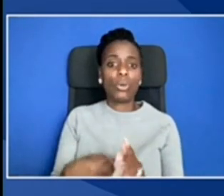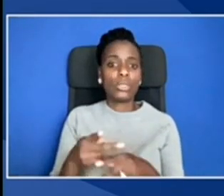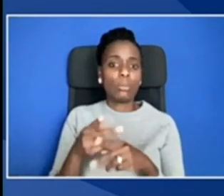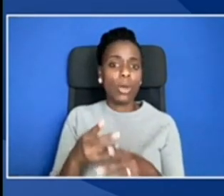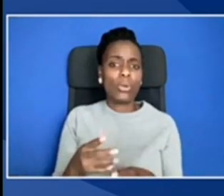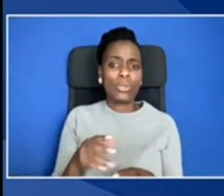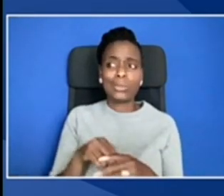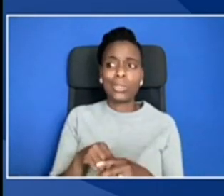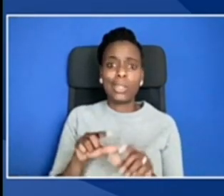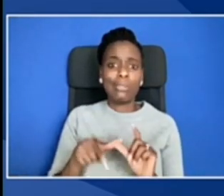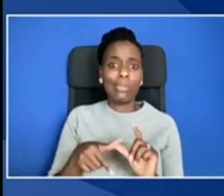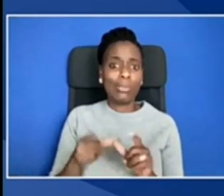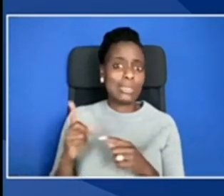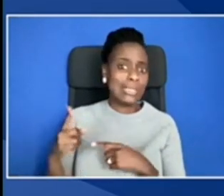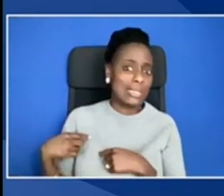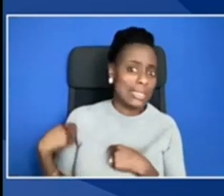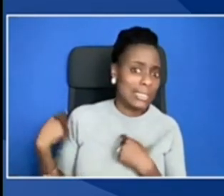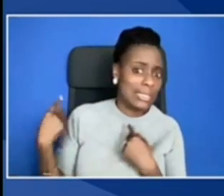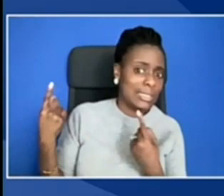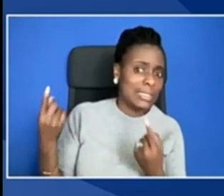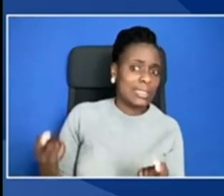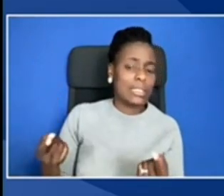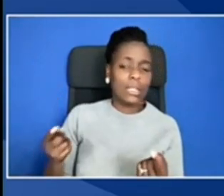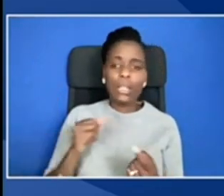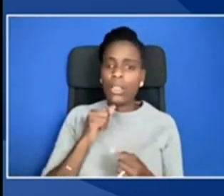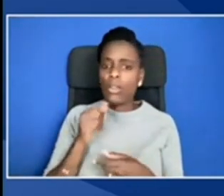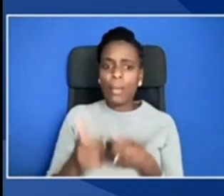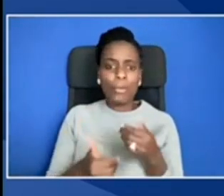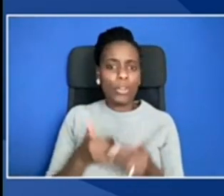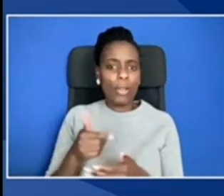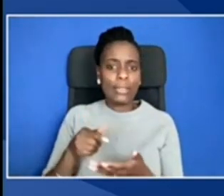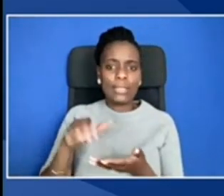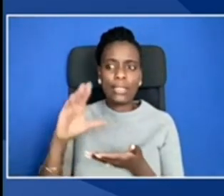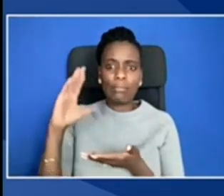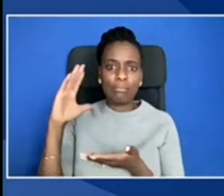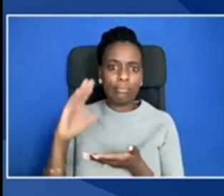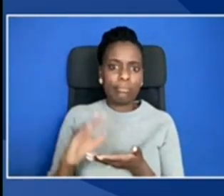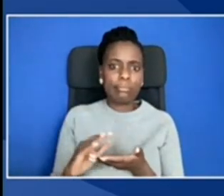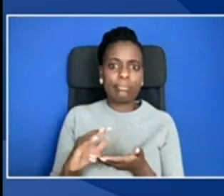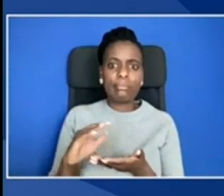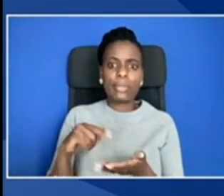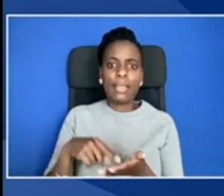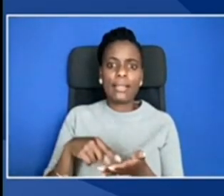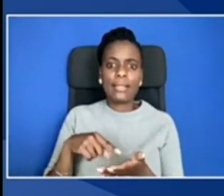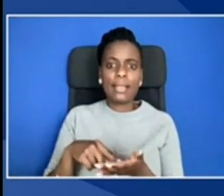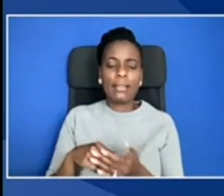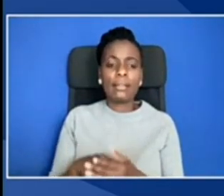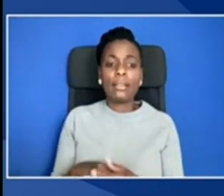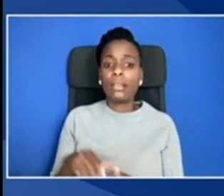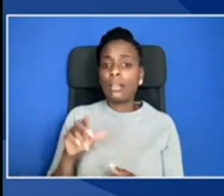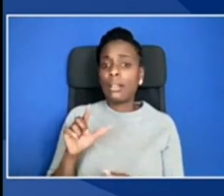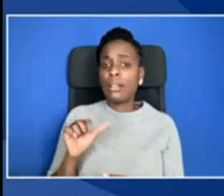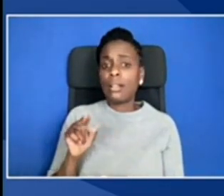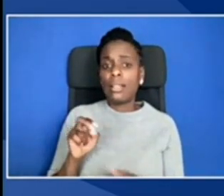time and are still not making progress on paying down their debts. And as Lane said, default in and of itself